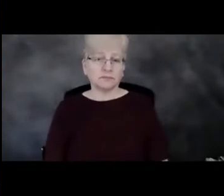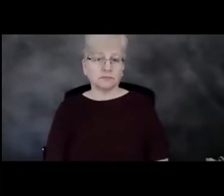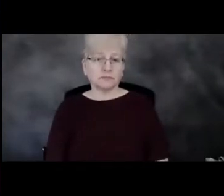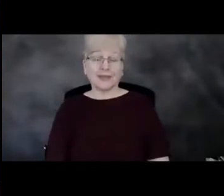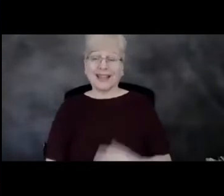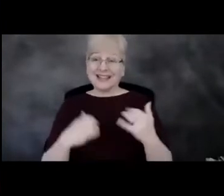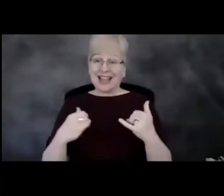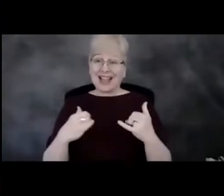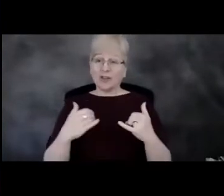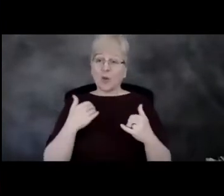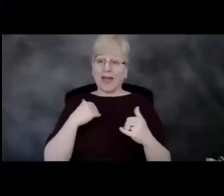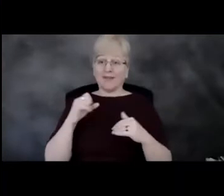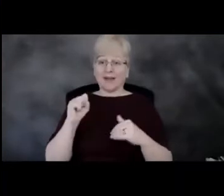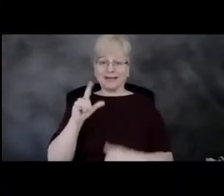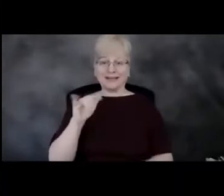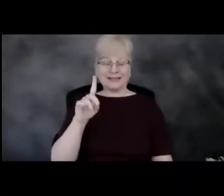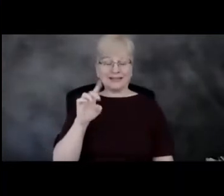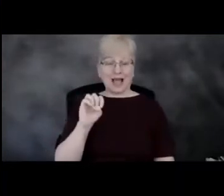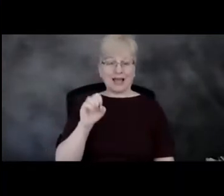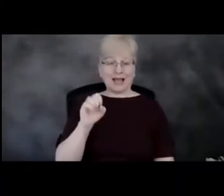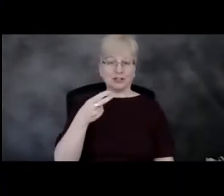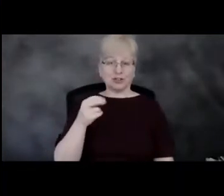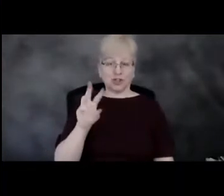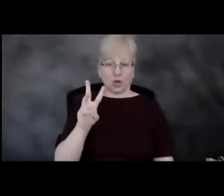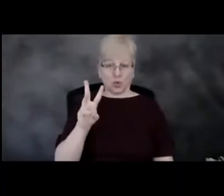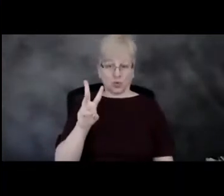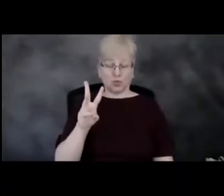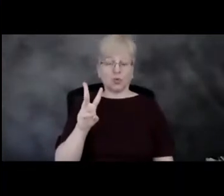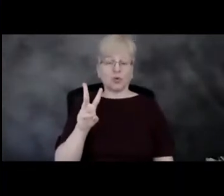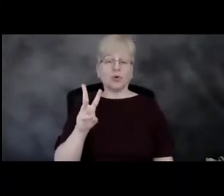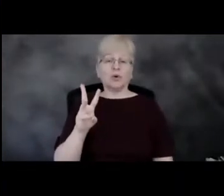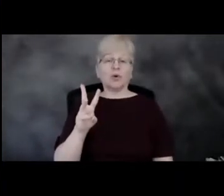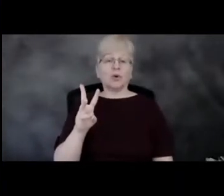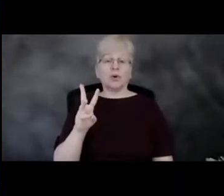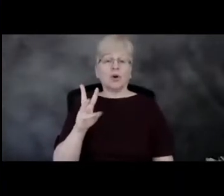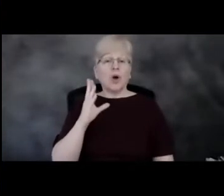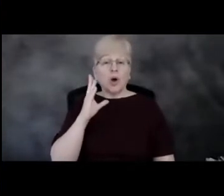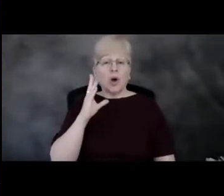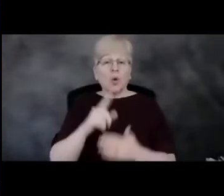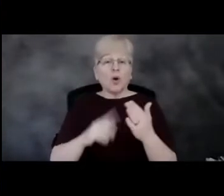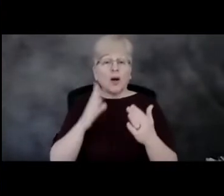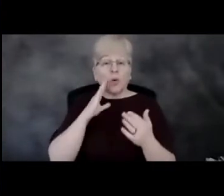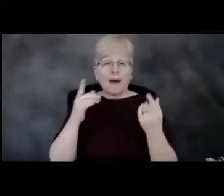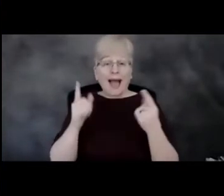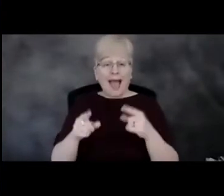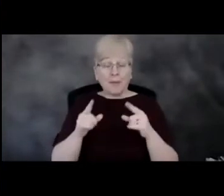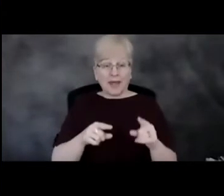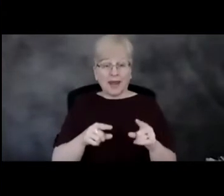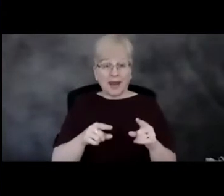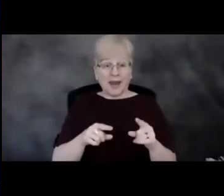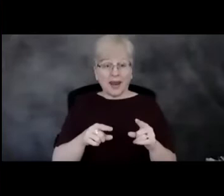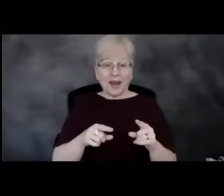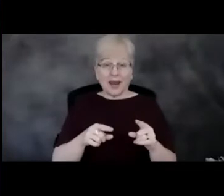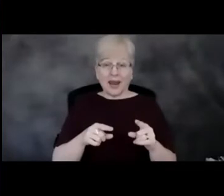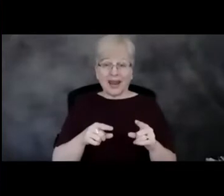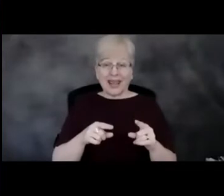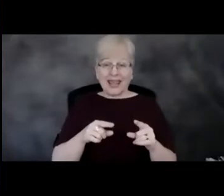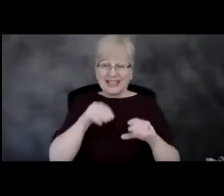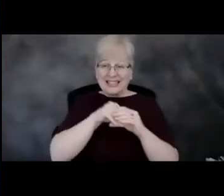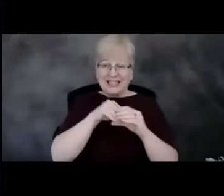going to happen with your slideshow is that 16:57:40 sitting in this box here -- let me